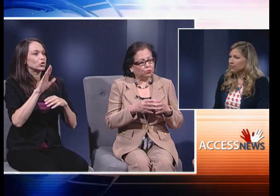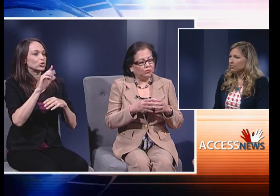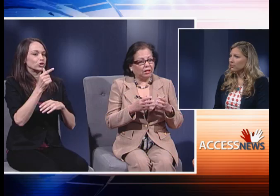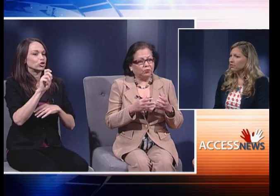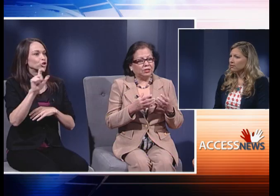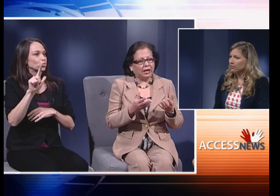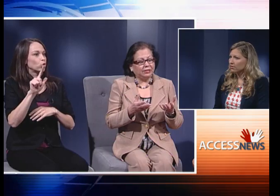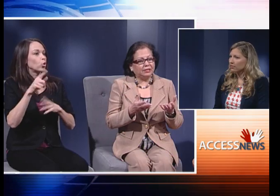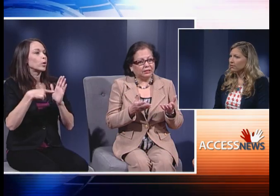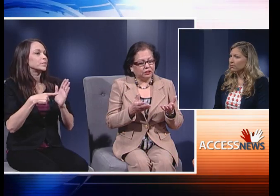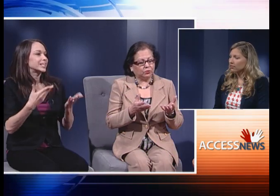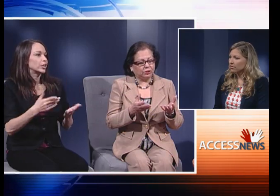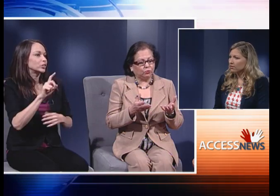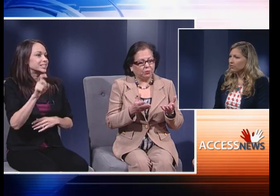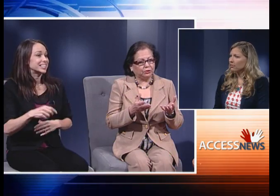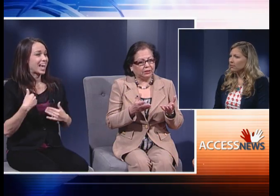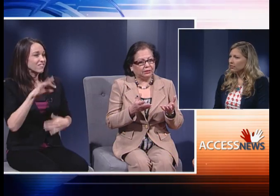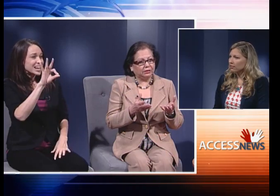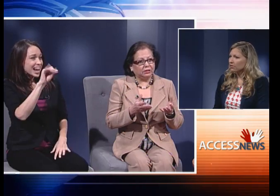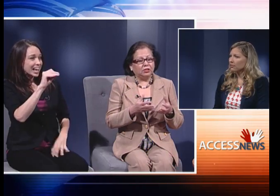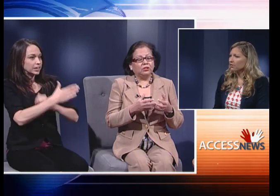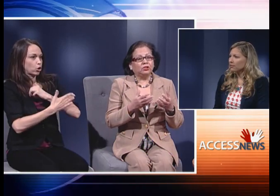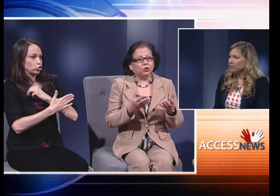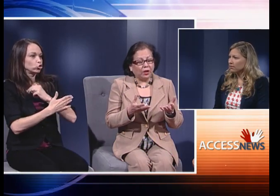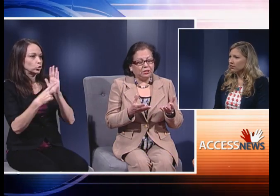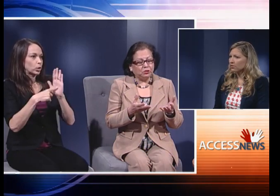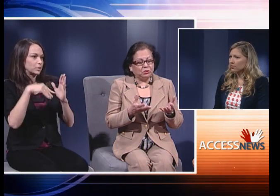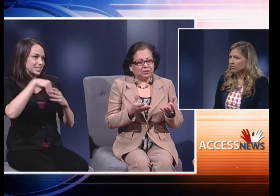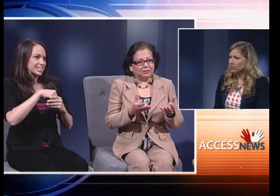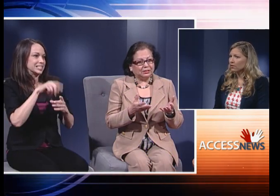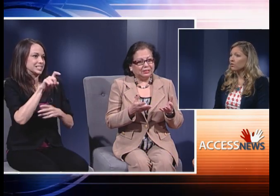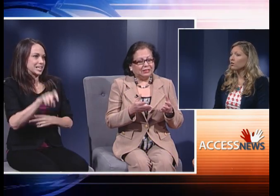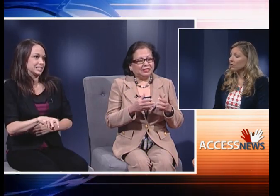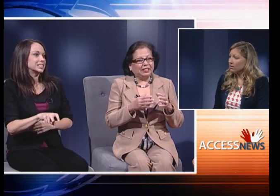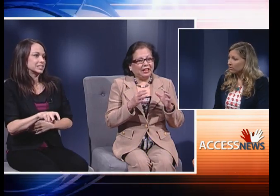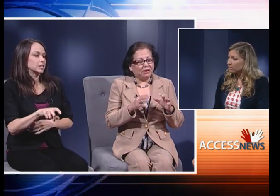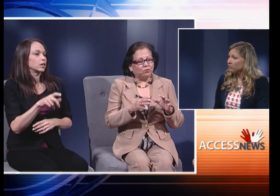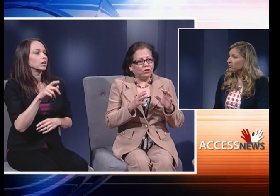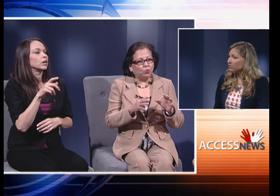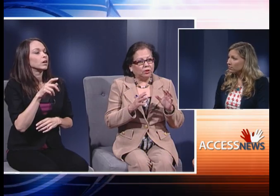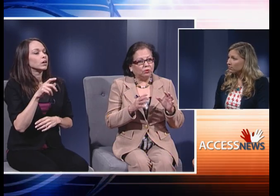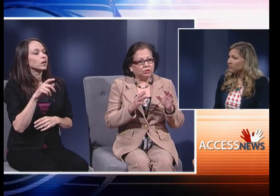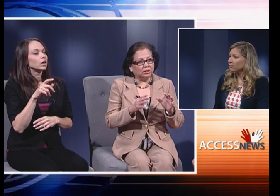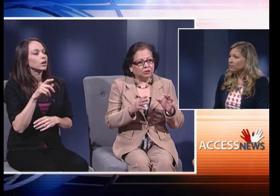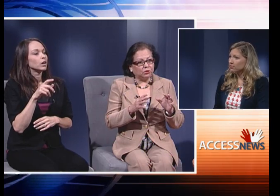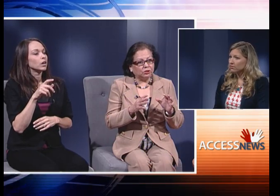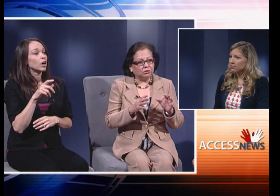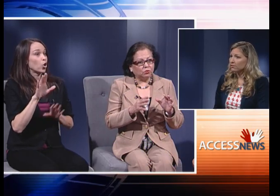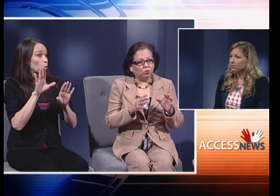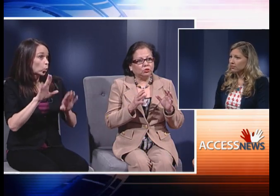We've got over 90 countries represented. The great news is that every one of those countries wants